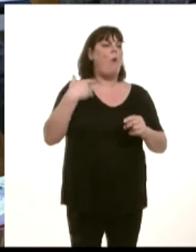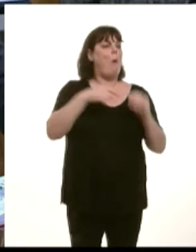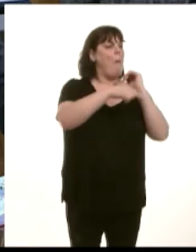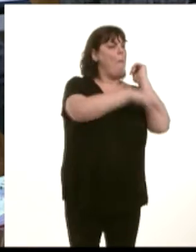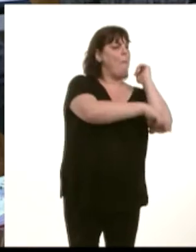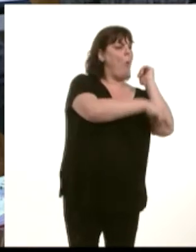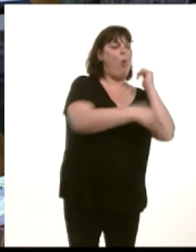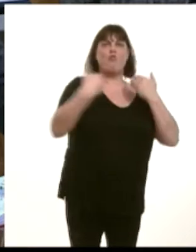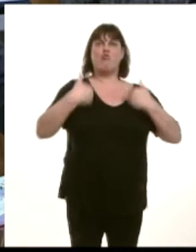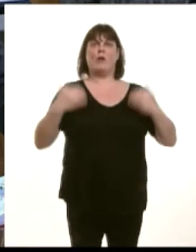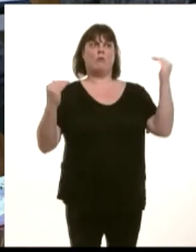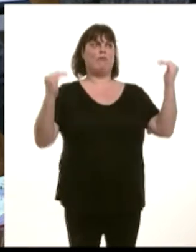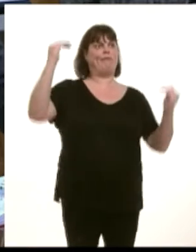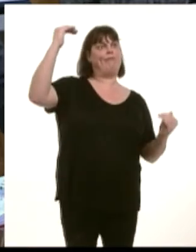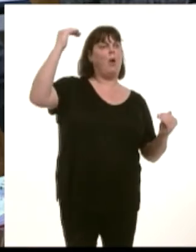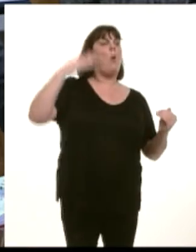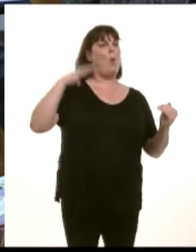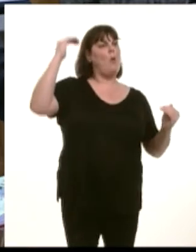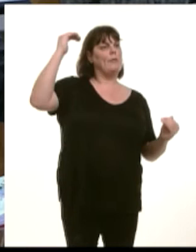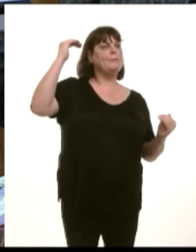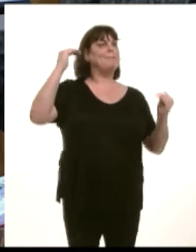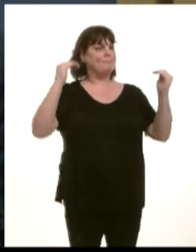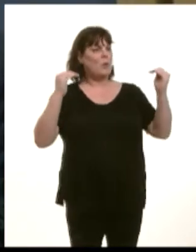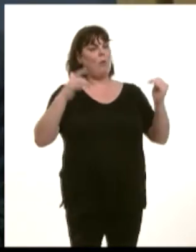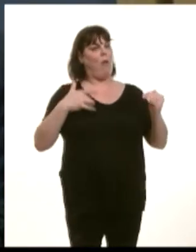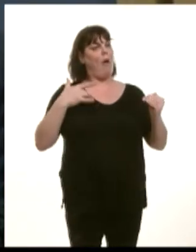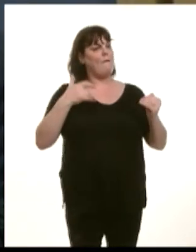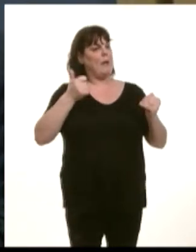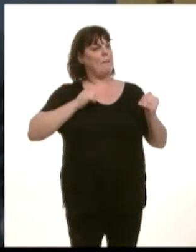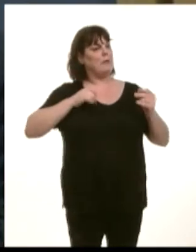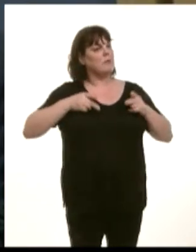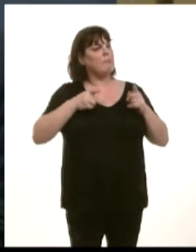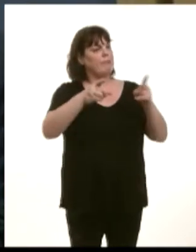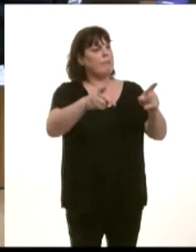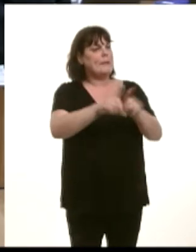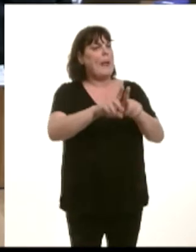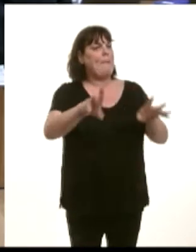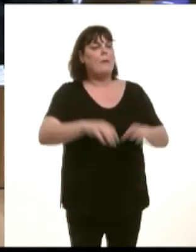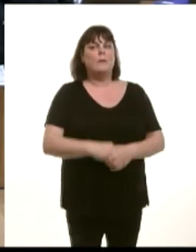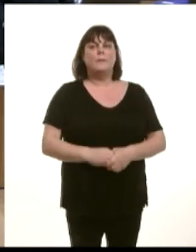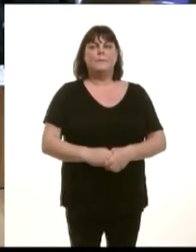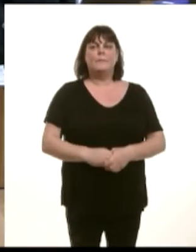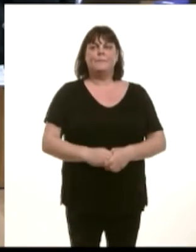by the Member opposite, between different parts of Wales when it comes to healthy life expectancy.